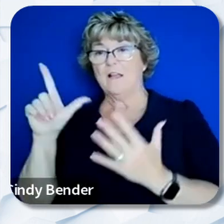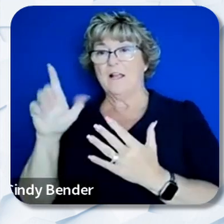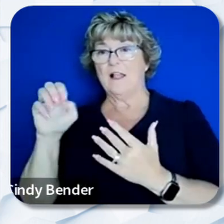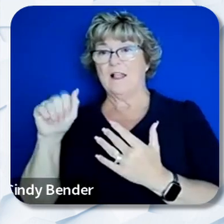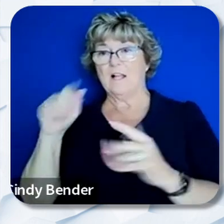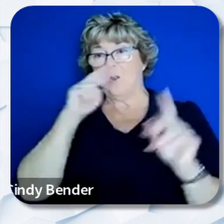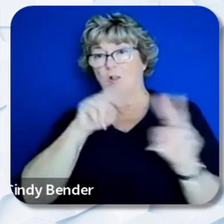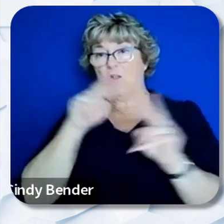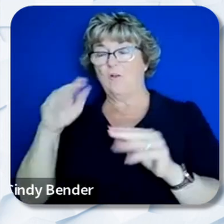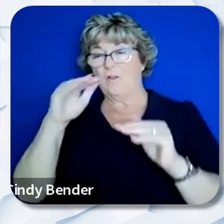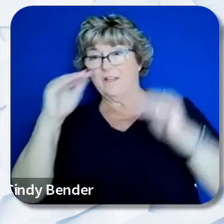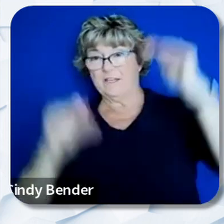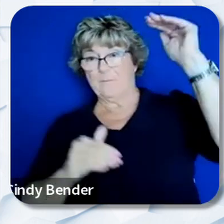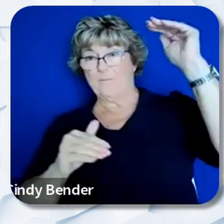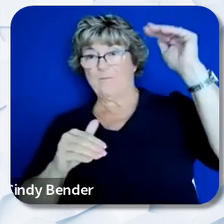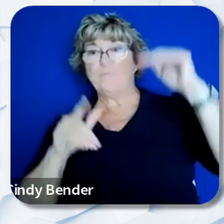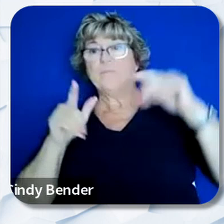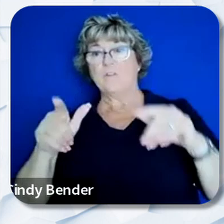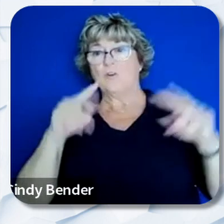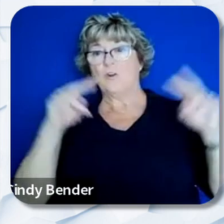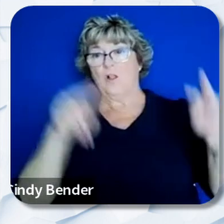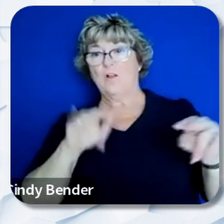the disproportionality, because you haven't been looking at that in the past. But you're